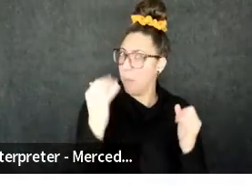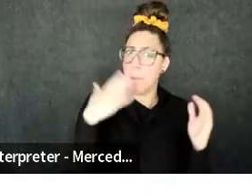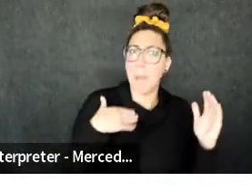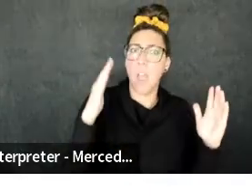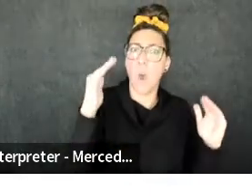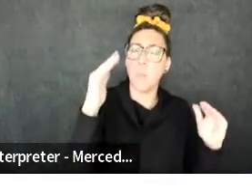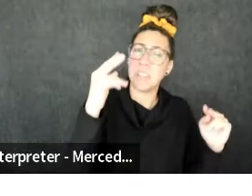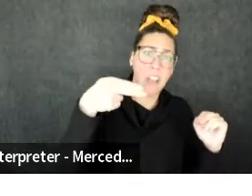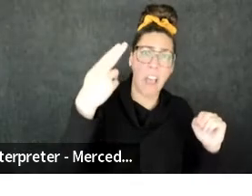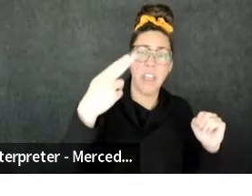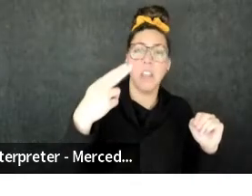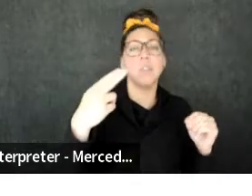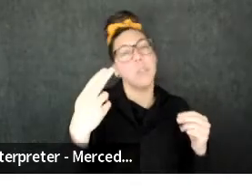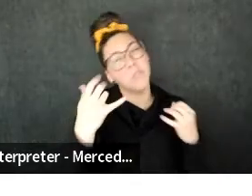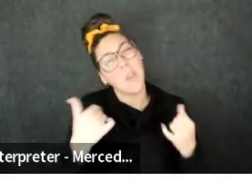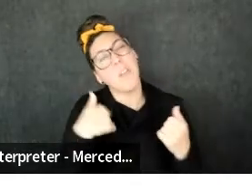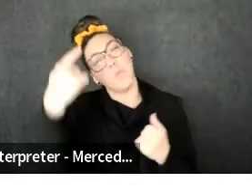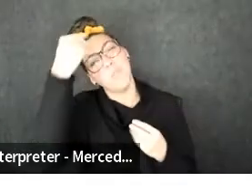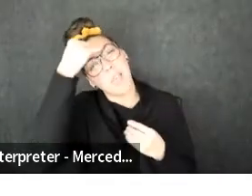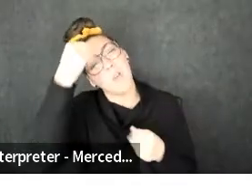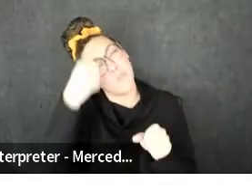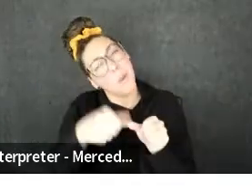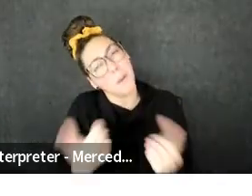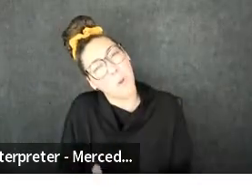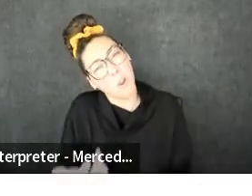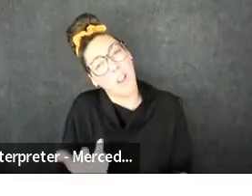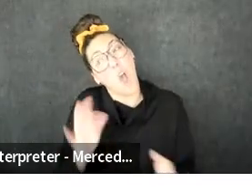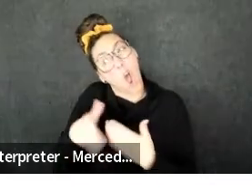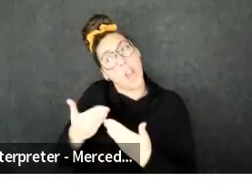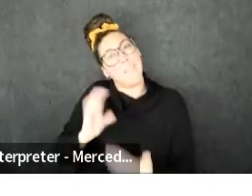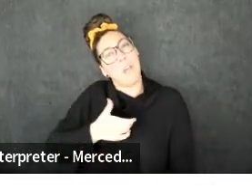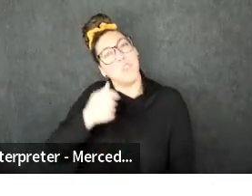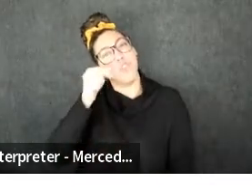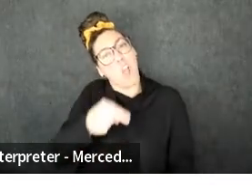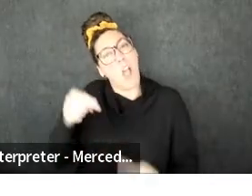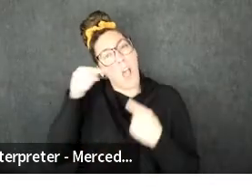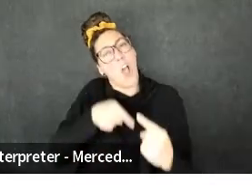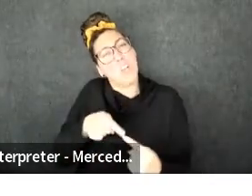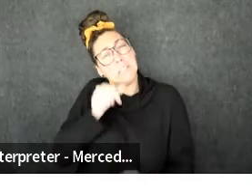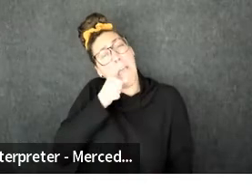that we went through is actually to give hope to our next generation. And as a teacher, we have the power to do that